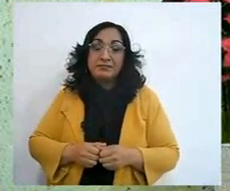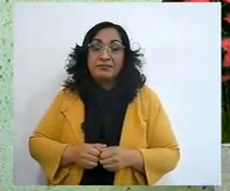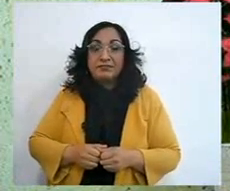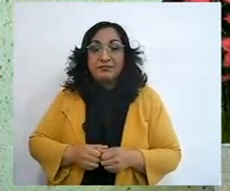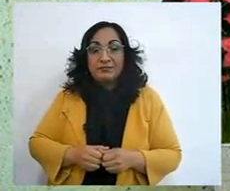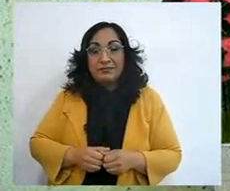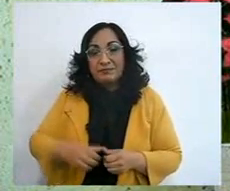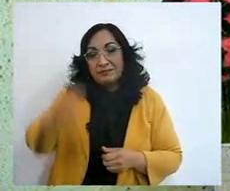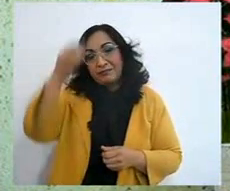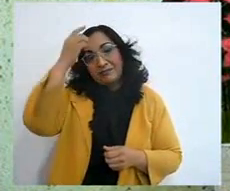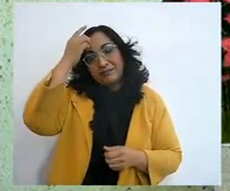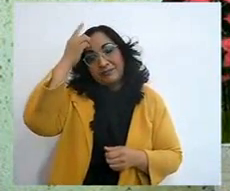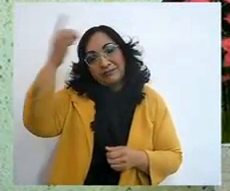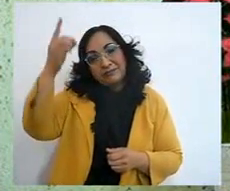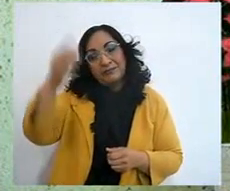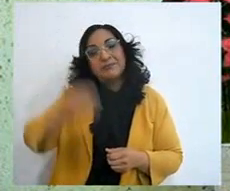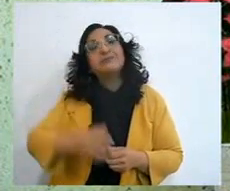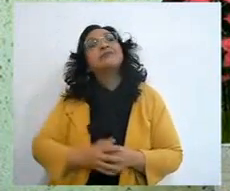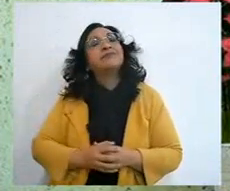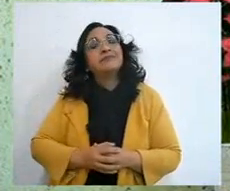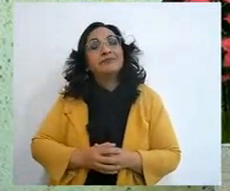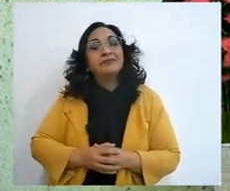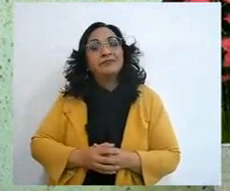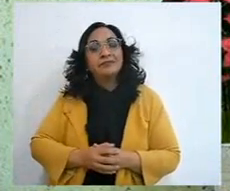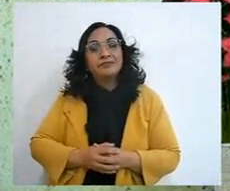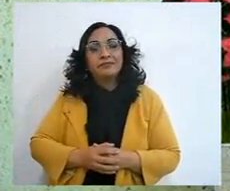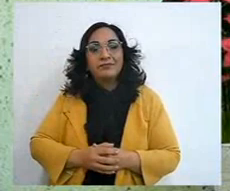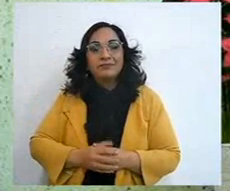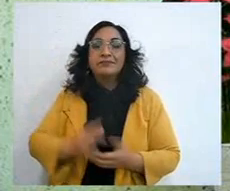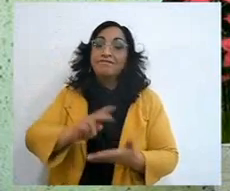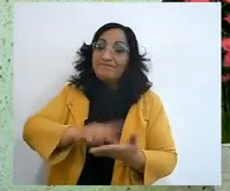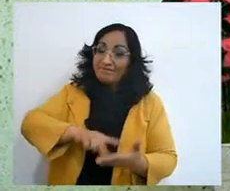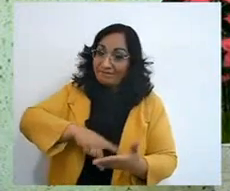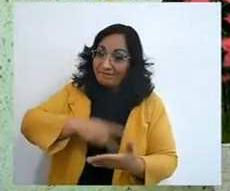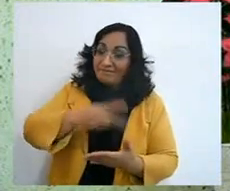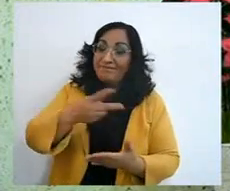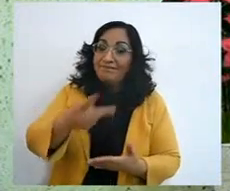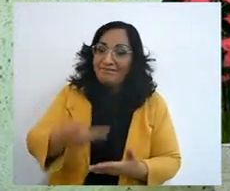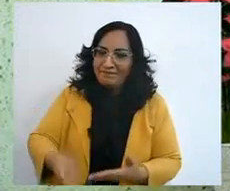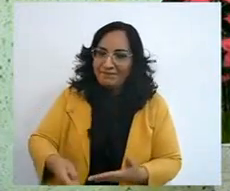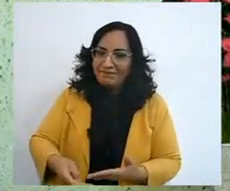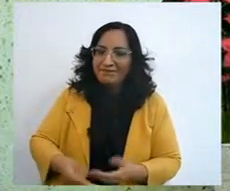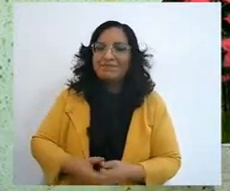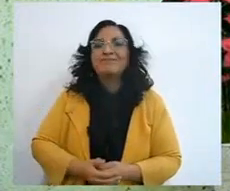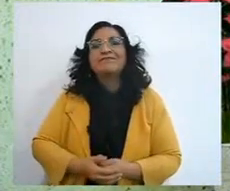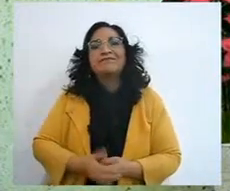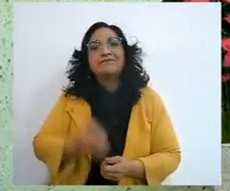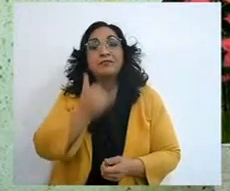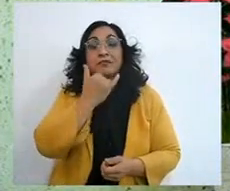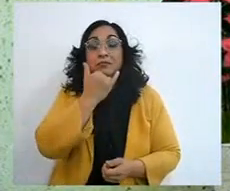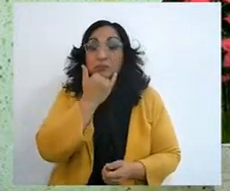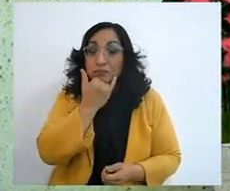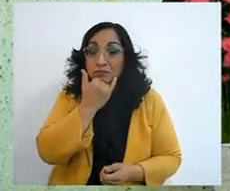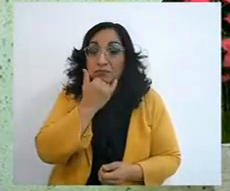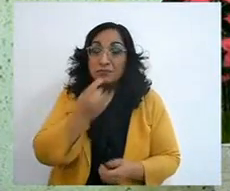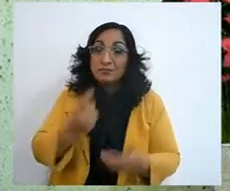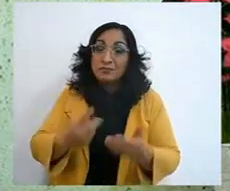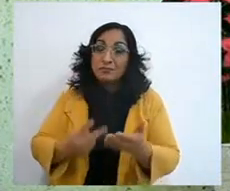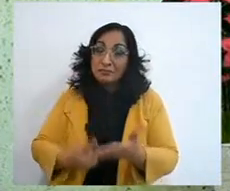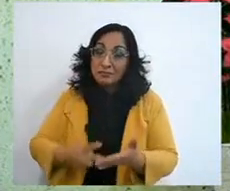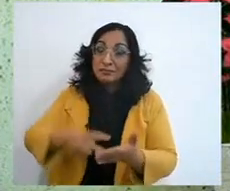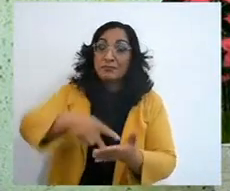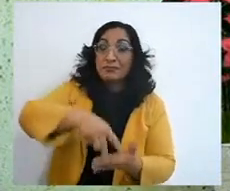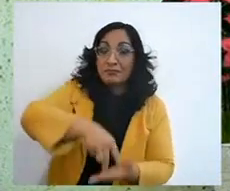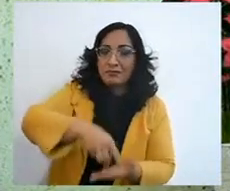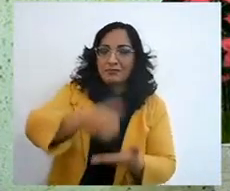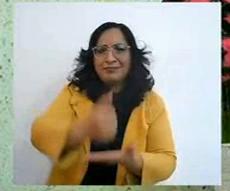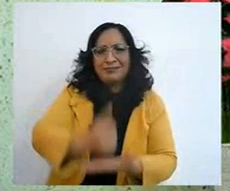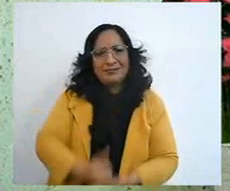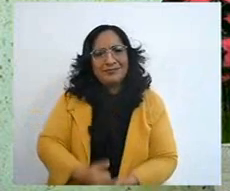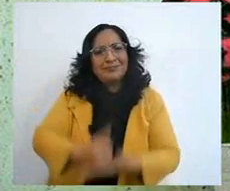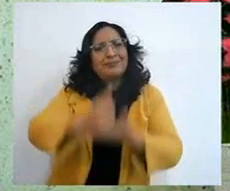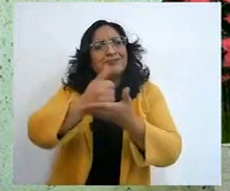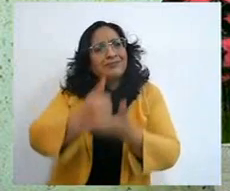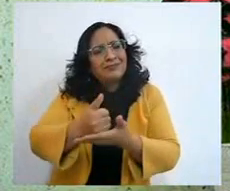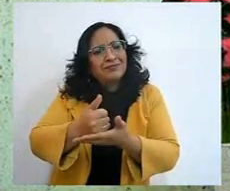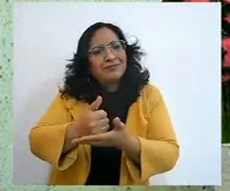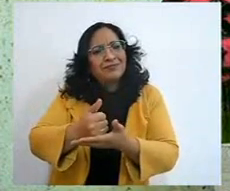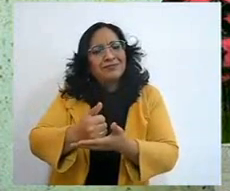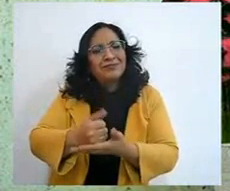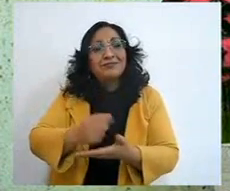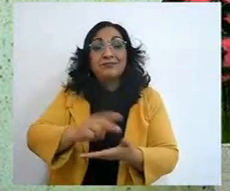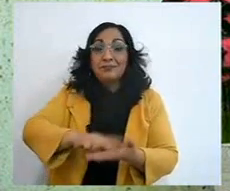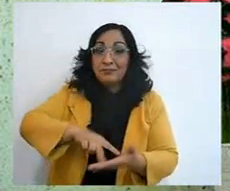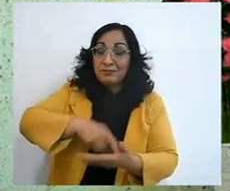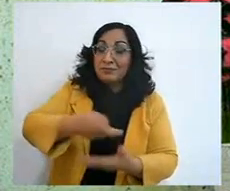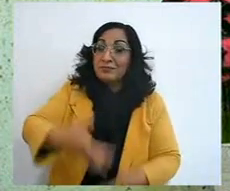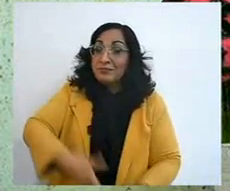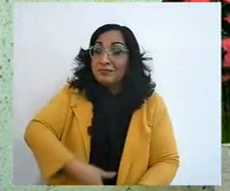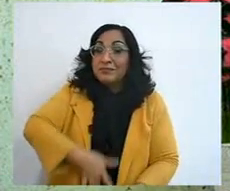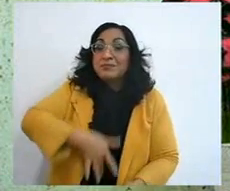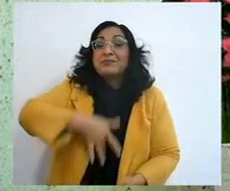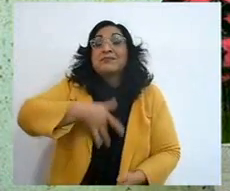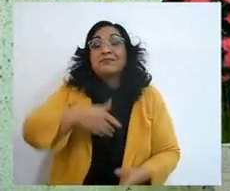and the Lord, again by his mercy, lifts me up, again I feel that closeness with him,